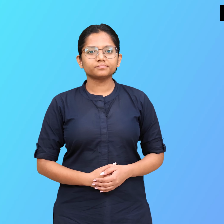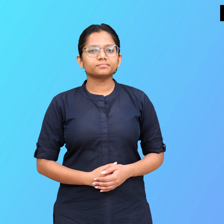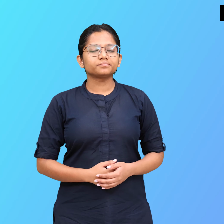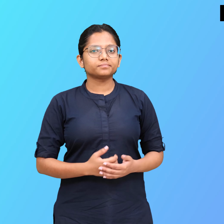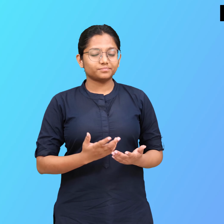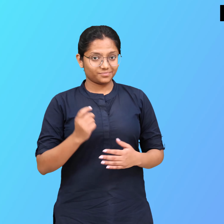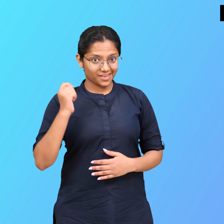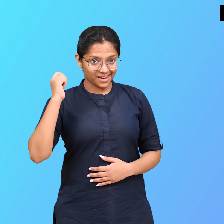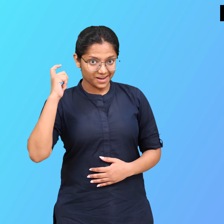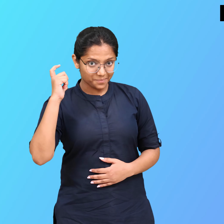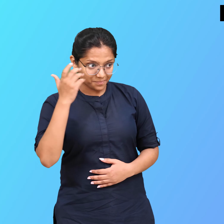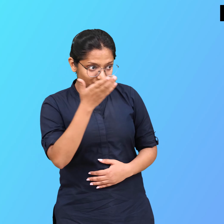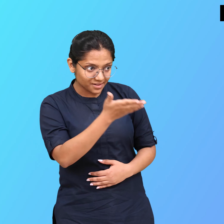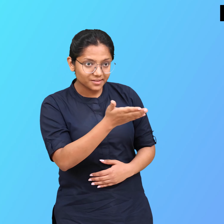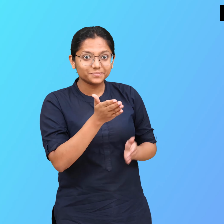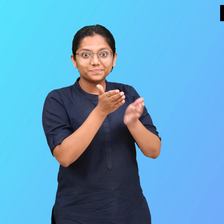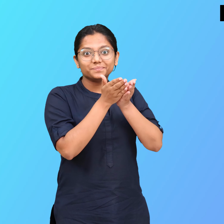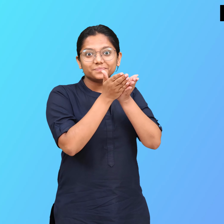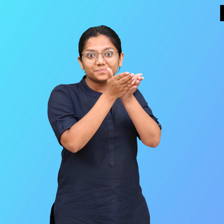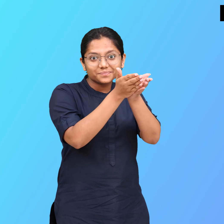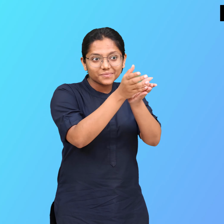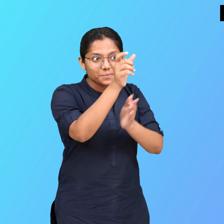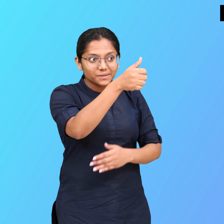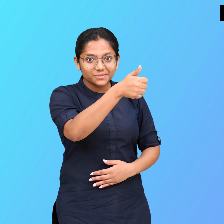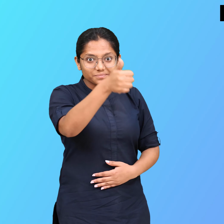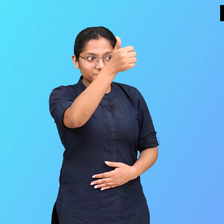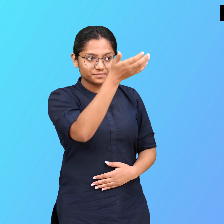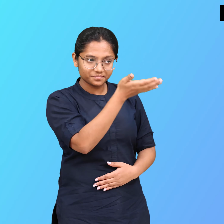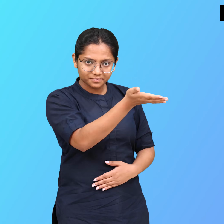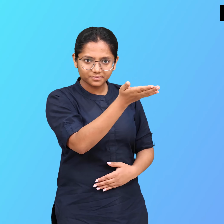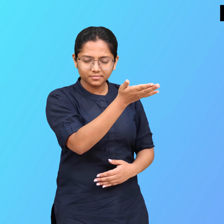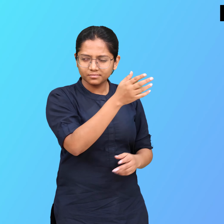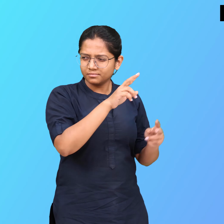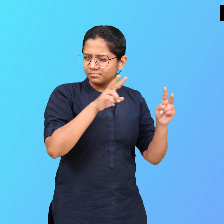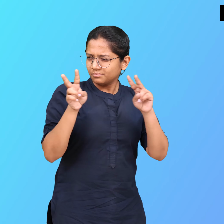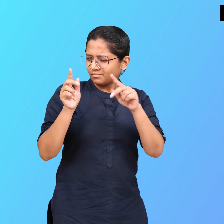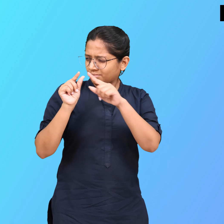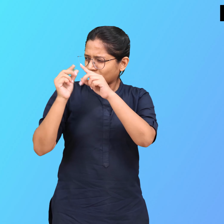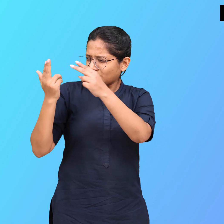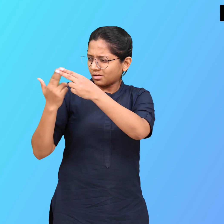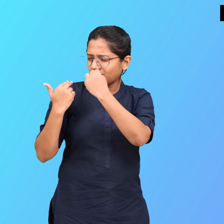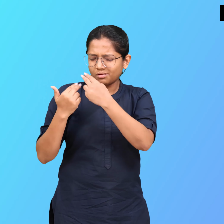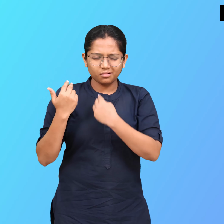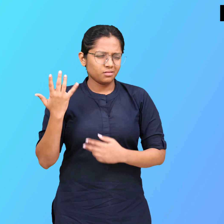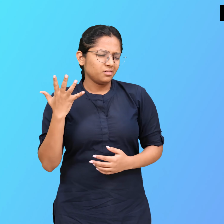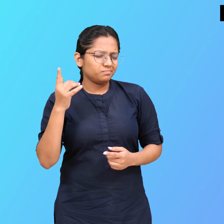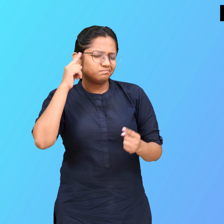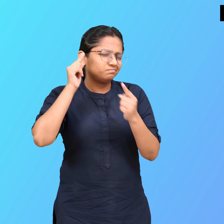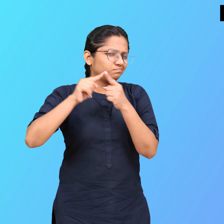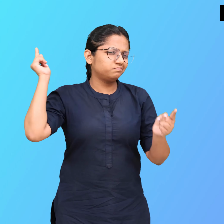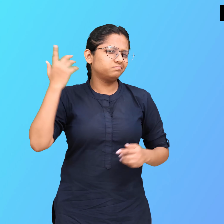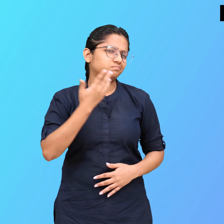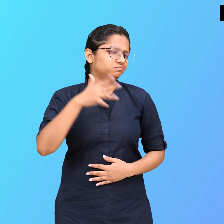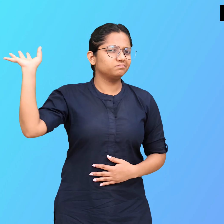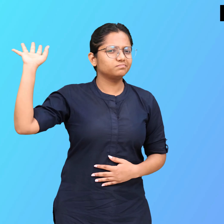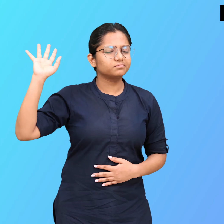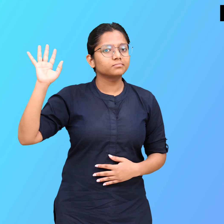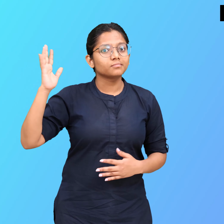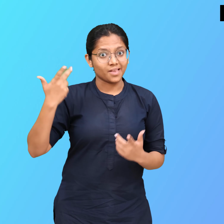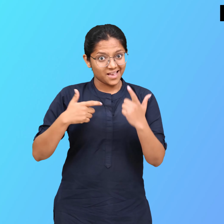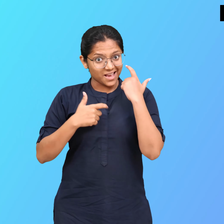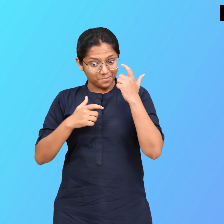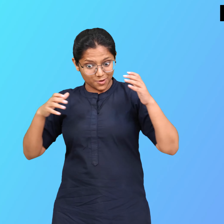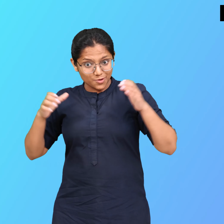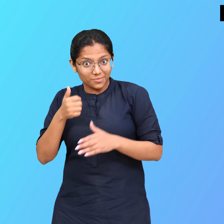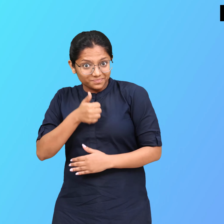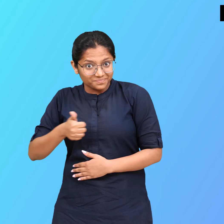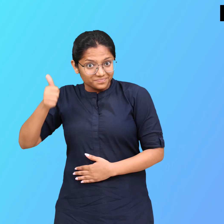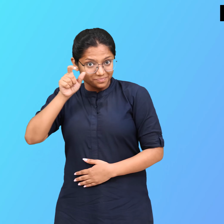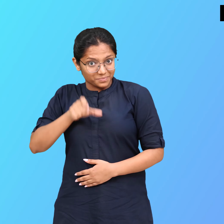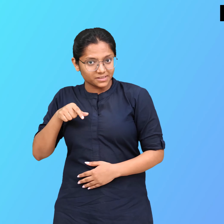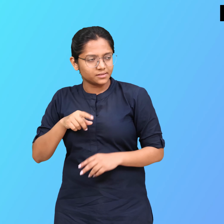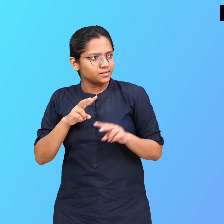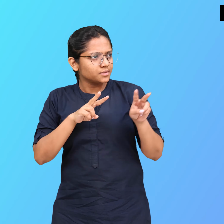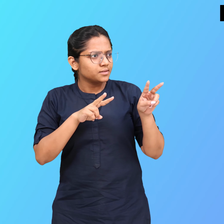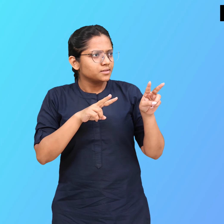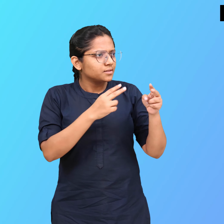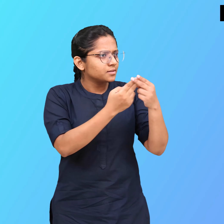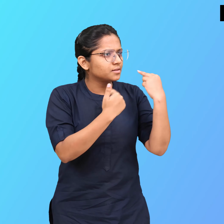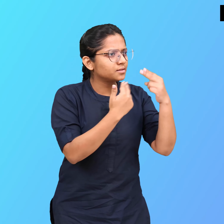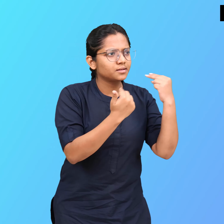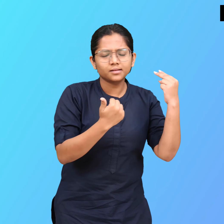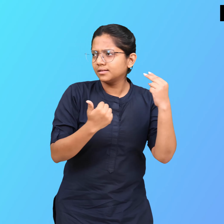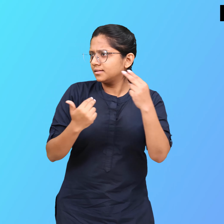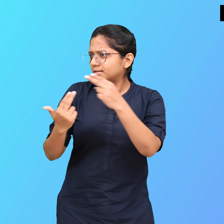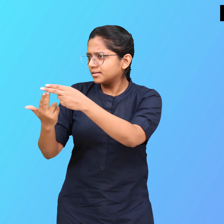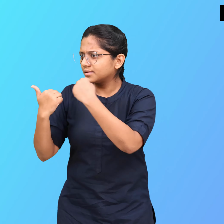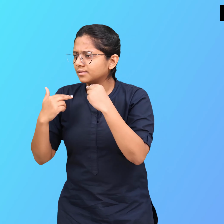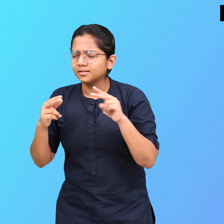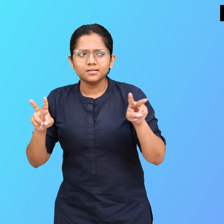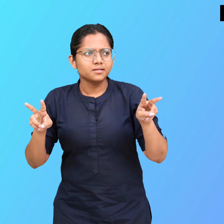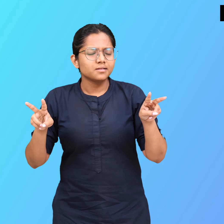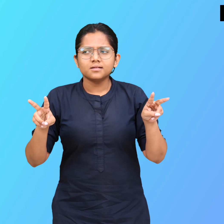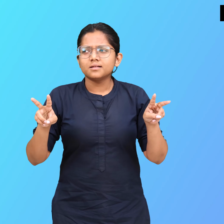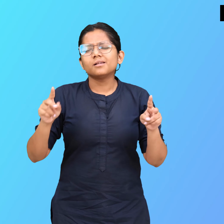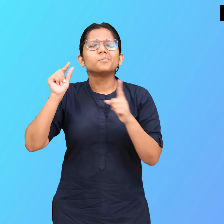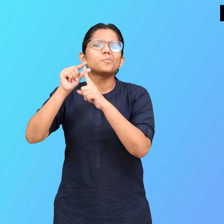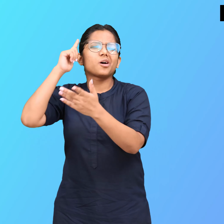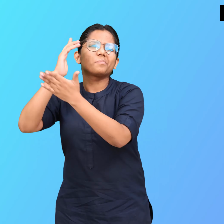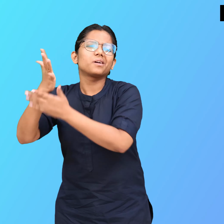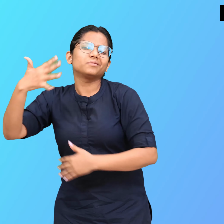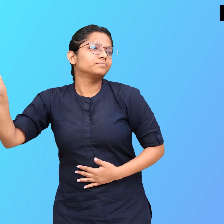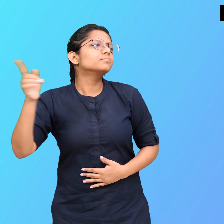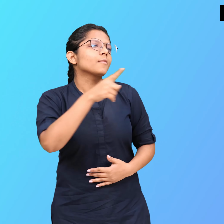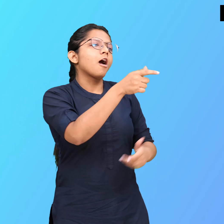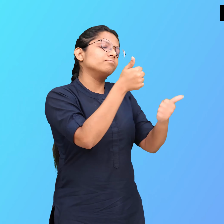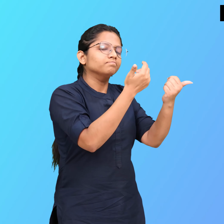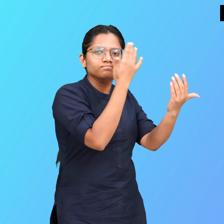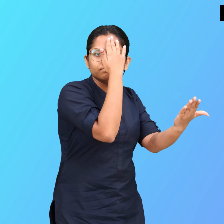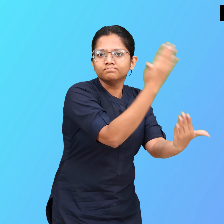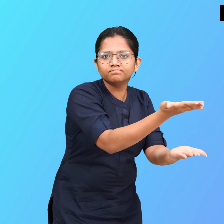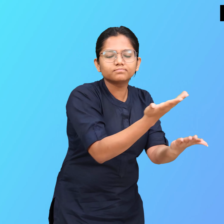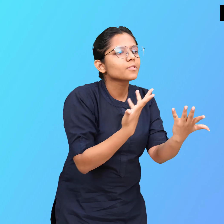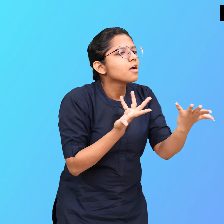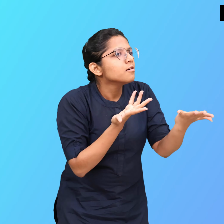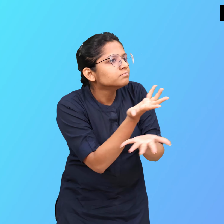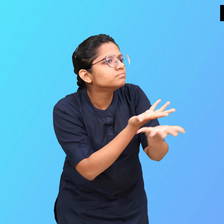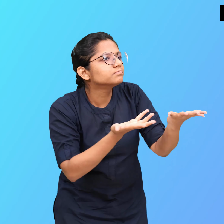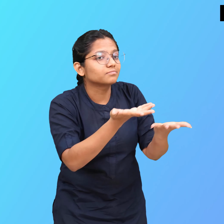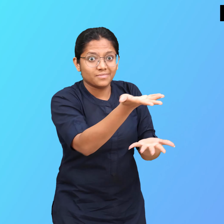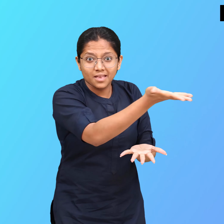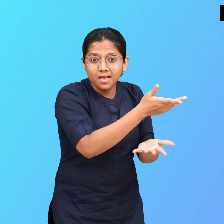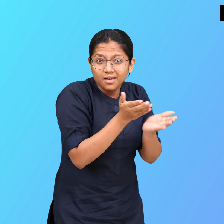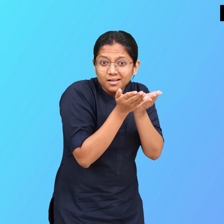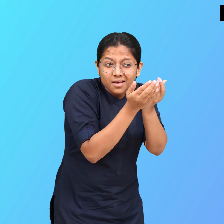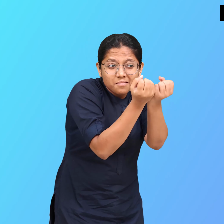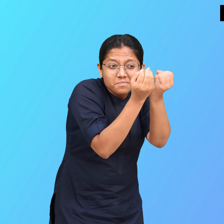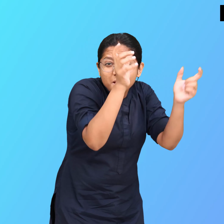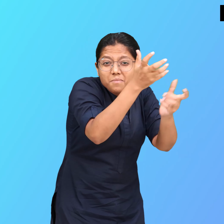But the captain and the owner of the ship did not agree with Paul. So the army officer accepted what they said instead of believing Paul.